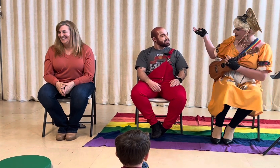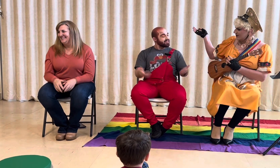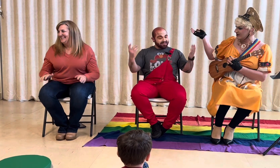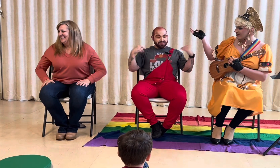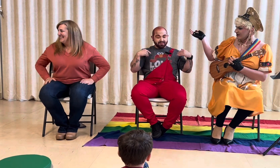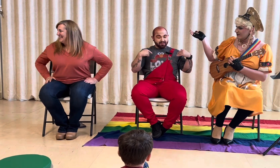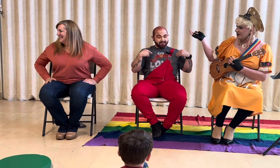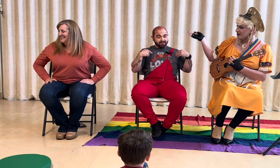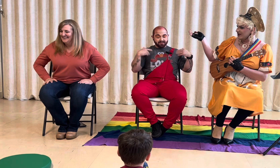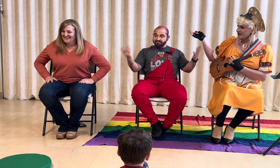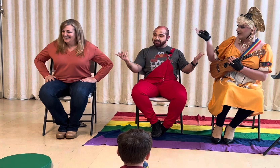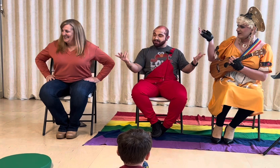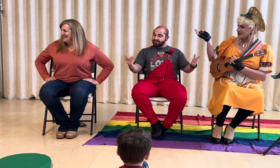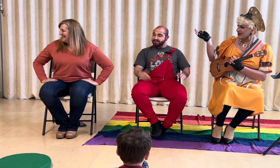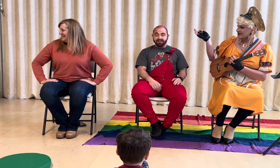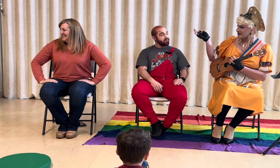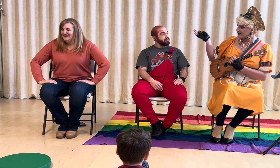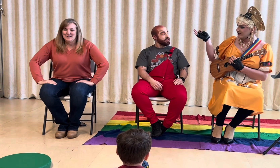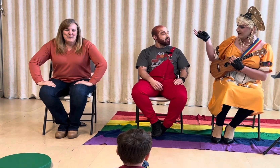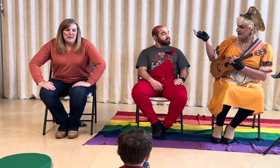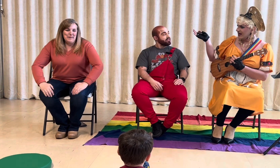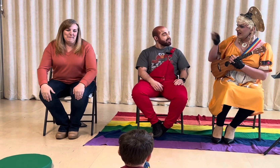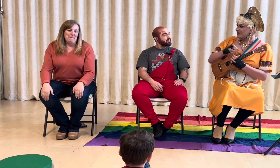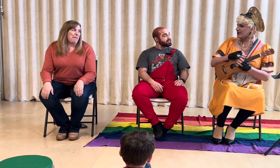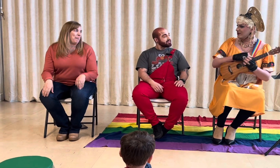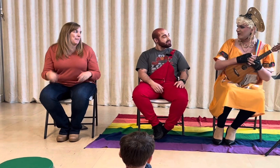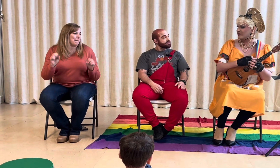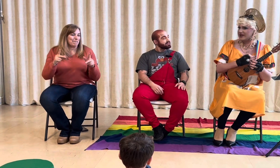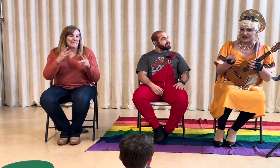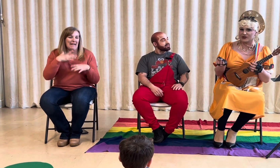you are really good at being yourself, Mr. Buster. BUSTER: Well, thank you. CALI: I like when we get to do